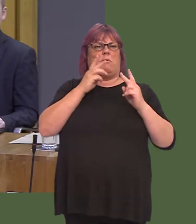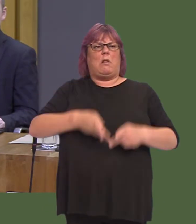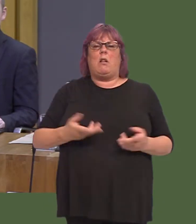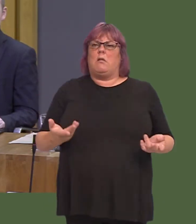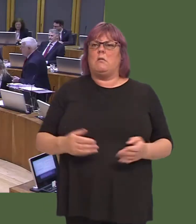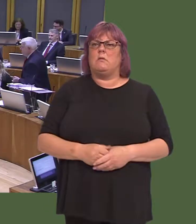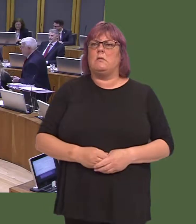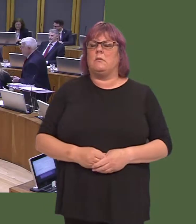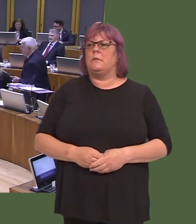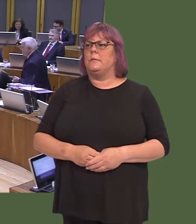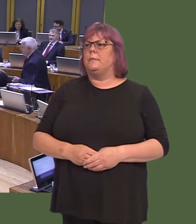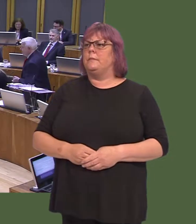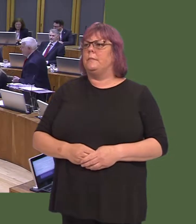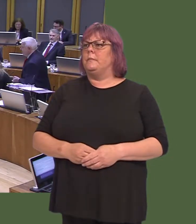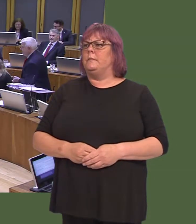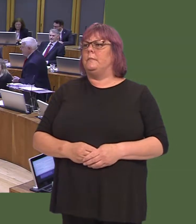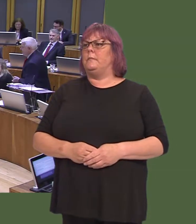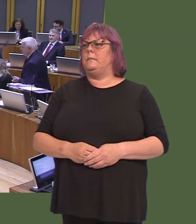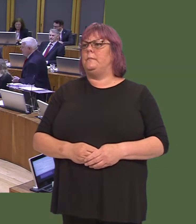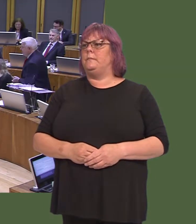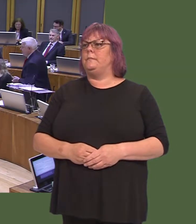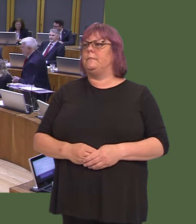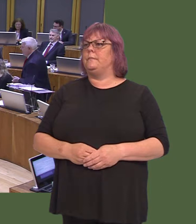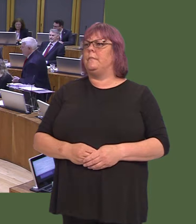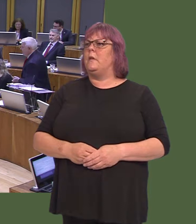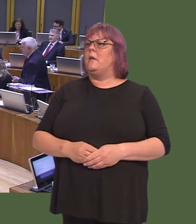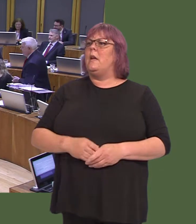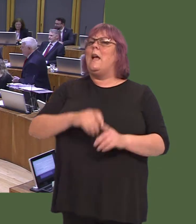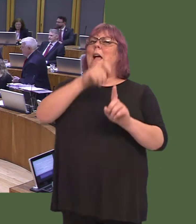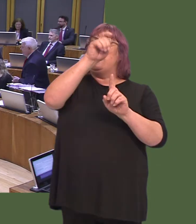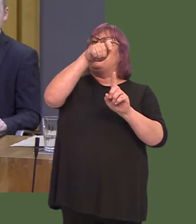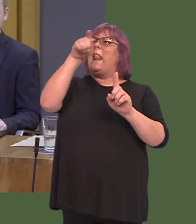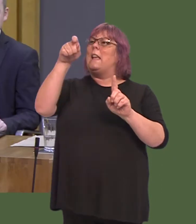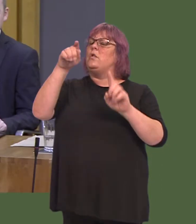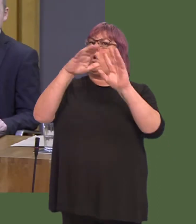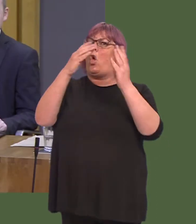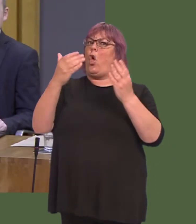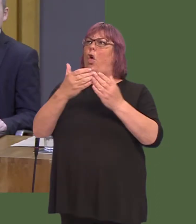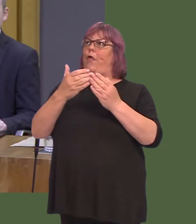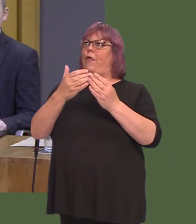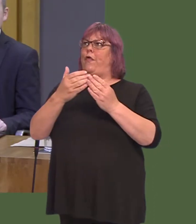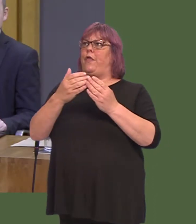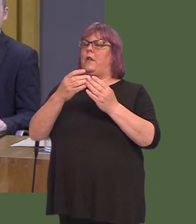Now, you have already lost a case against ClientEarth and you face further legal repercussions